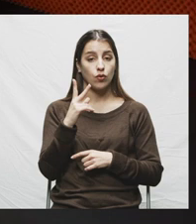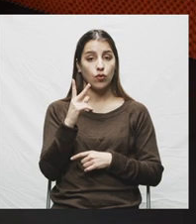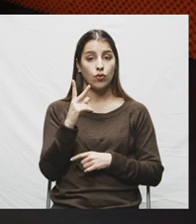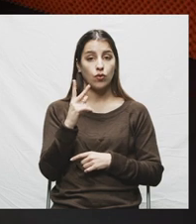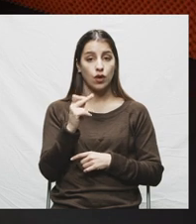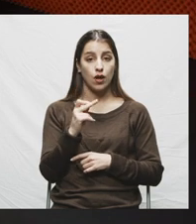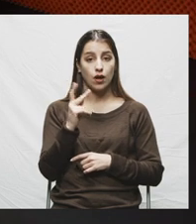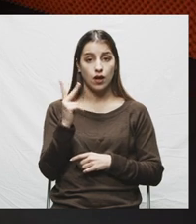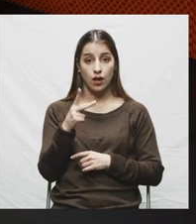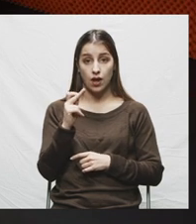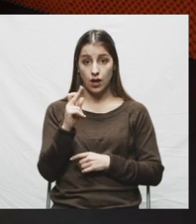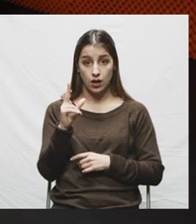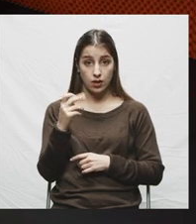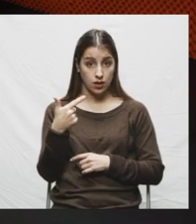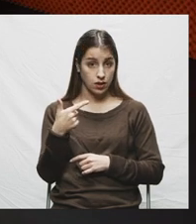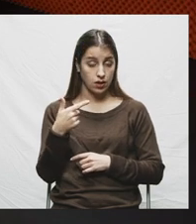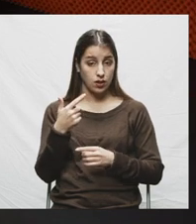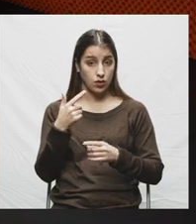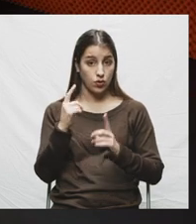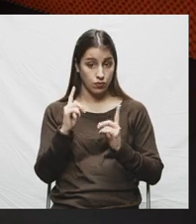because ACARTE had been born